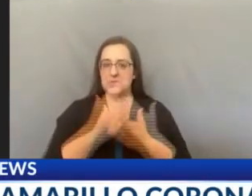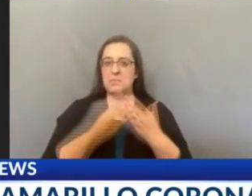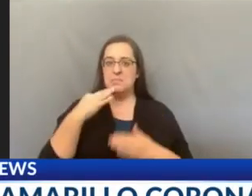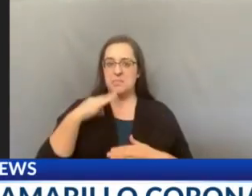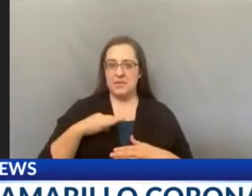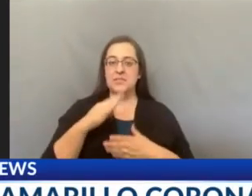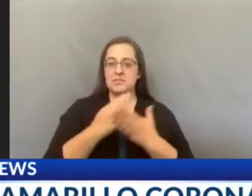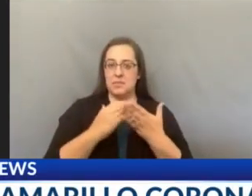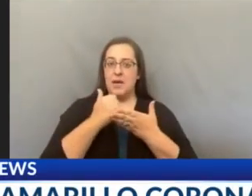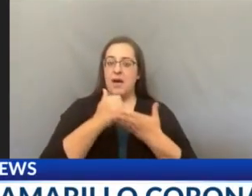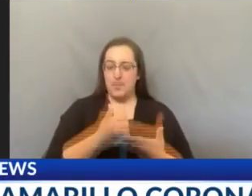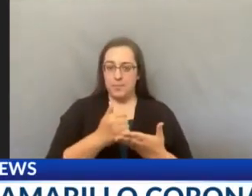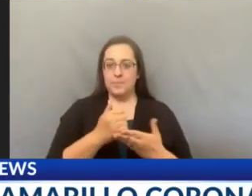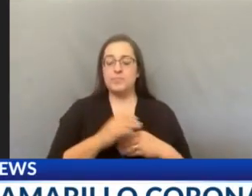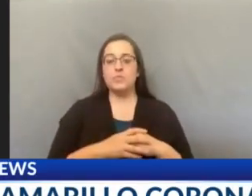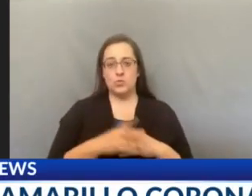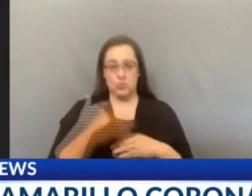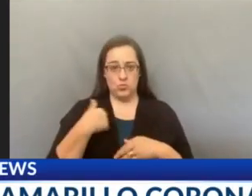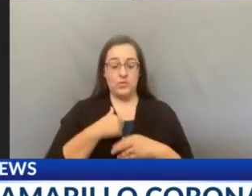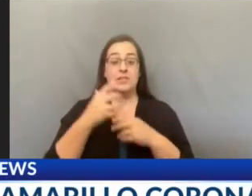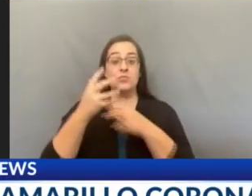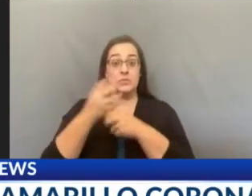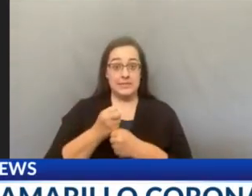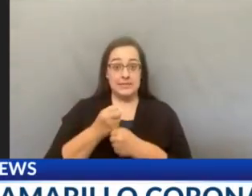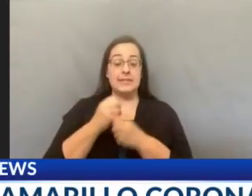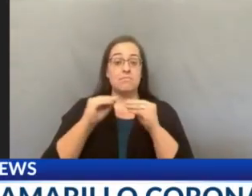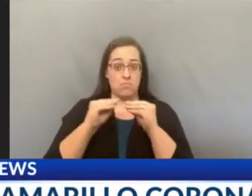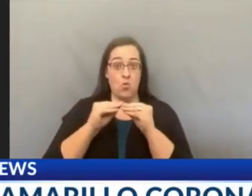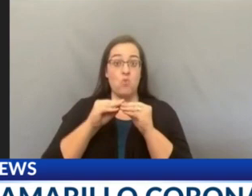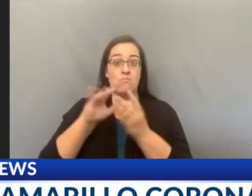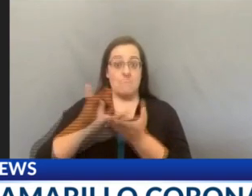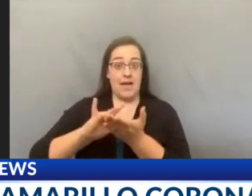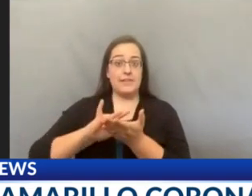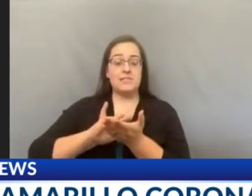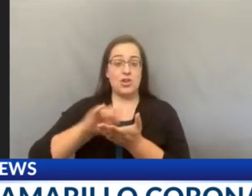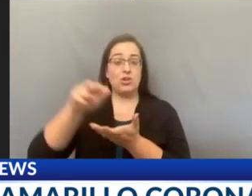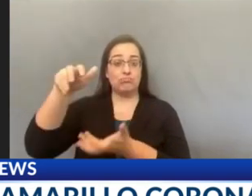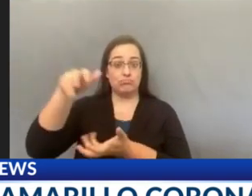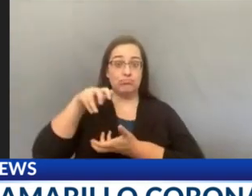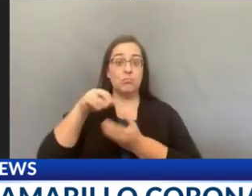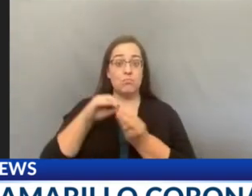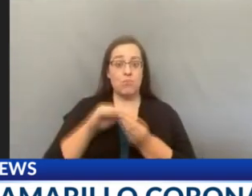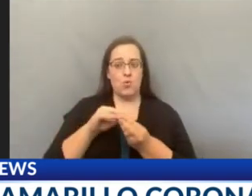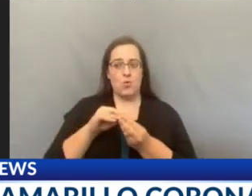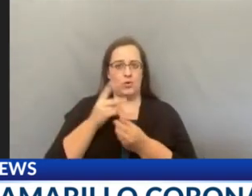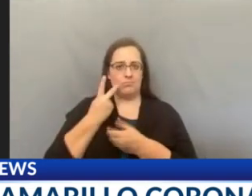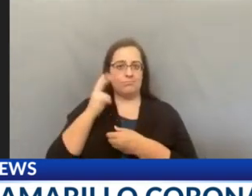COUPLE OF SUBJECTS, FIRST OF ALL REMDESIVIR THAT'S THE DRUG THIS BEEN ALLOCATED FOR COVID-19 AND